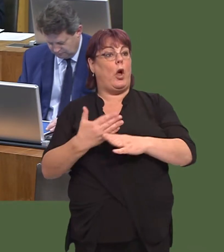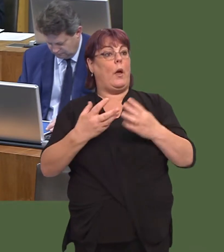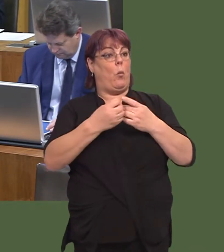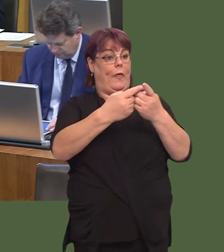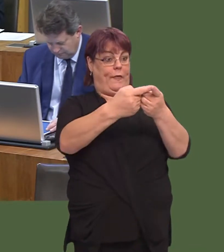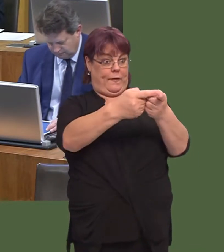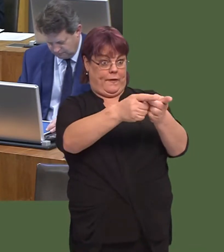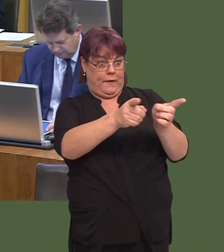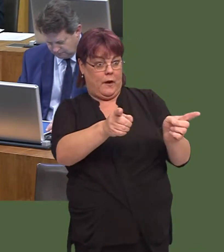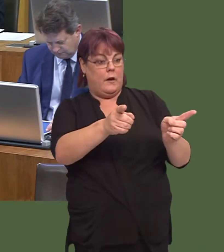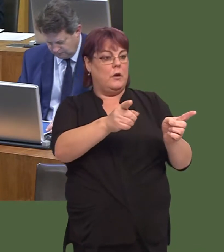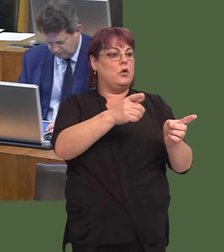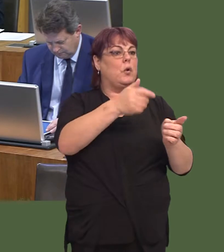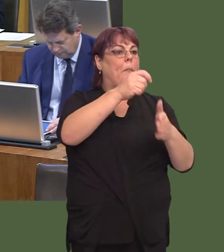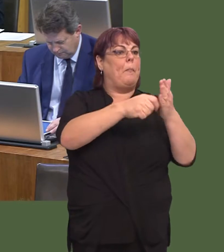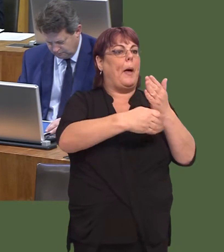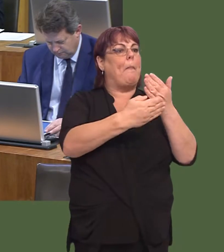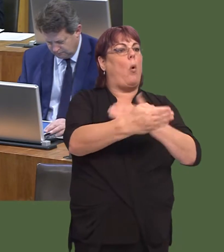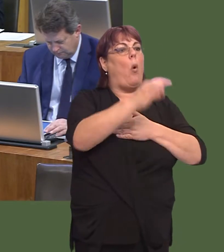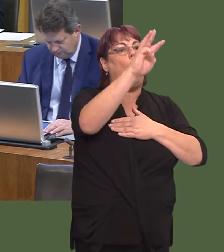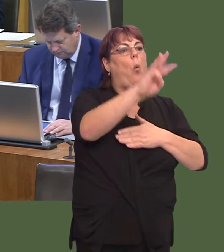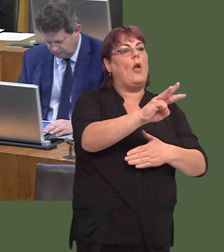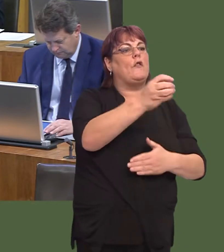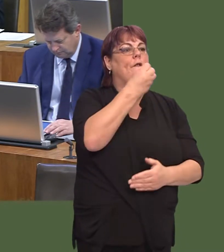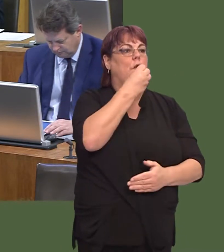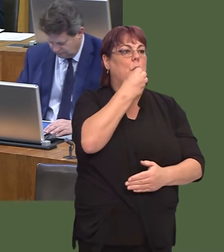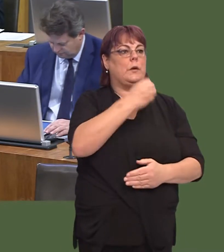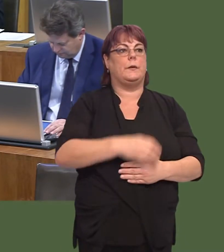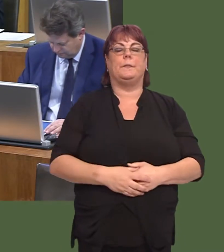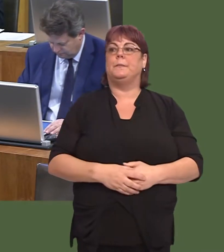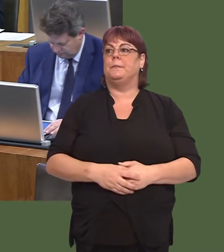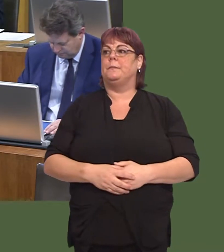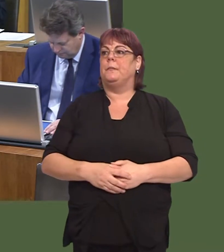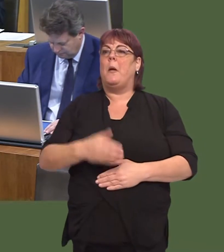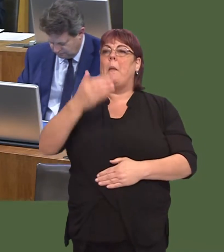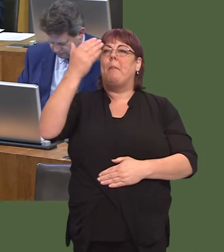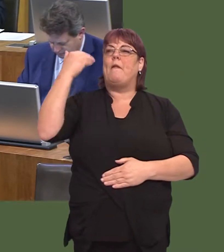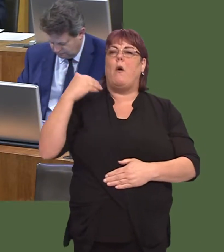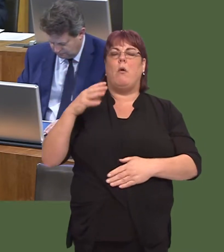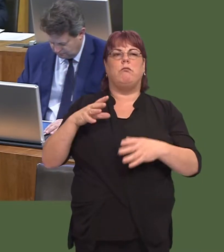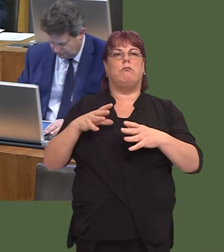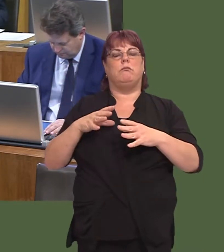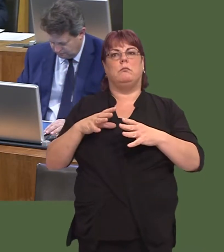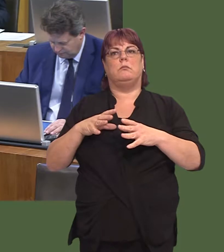food and drink is used in Wales. One of the problems, of course, which has changed over the years is that, at one time, one of the problems with the big contracts, such as those with the health service, was